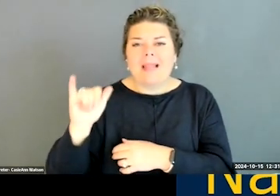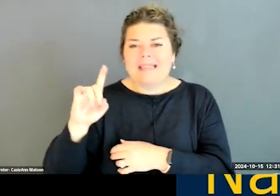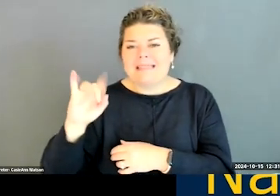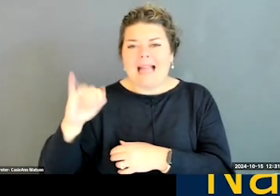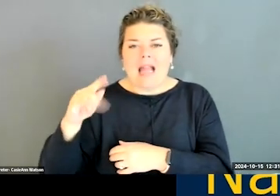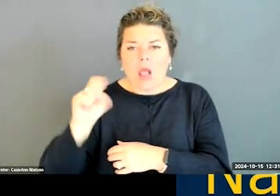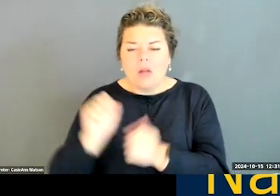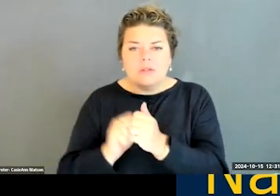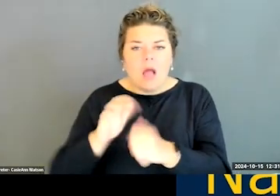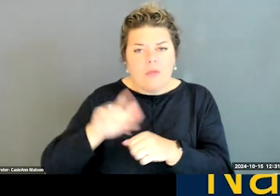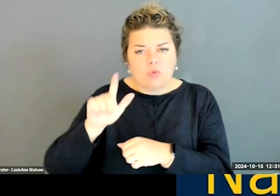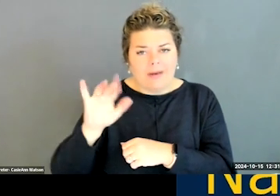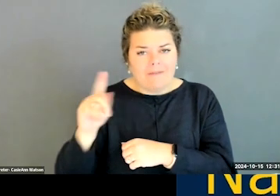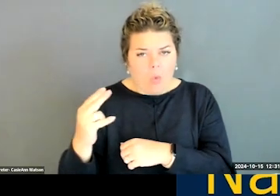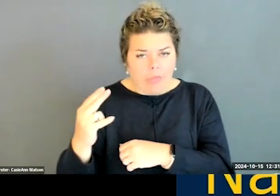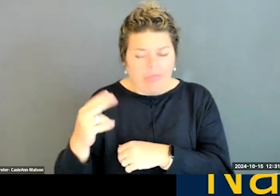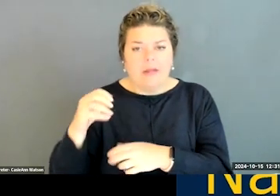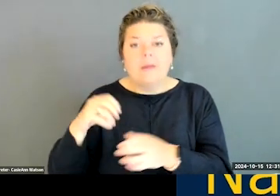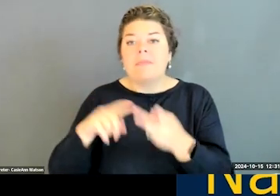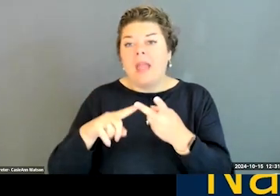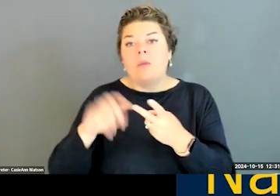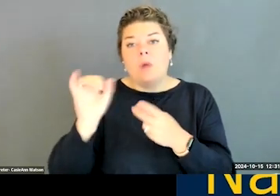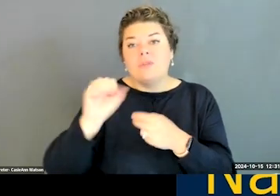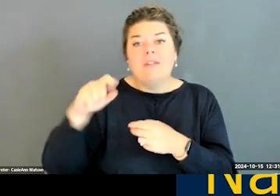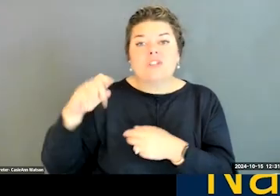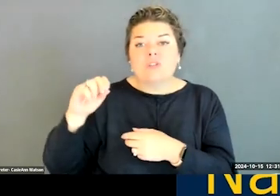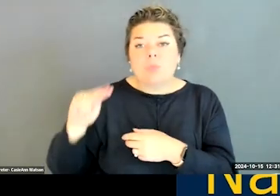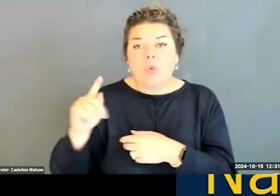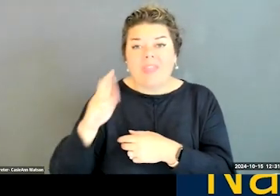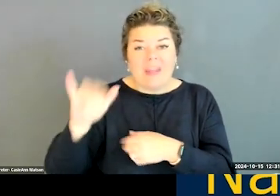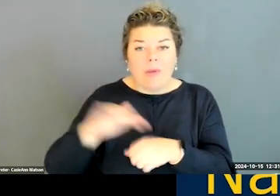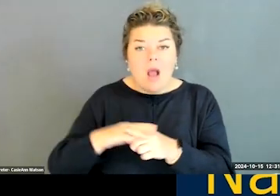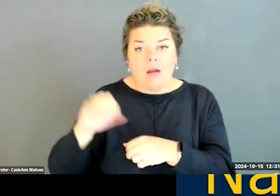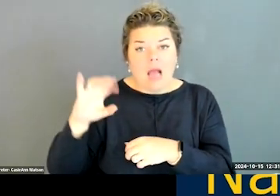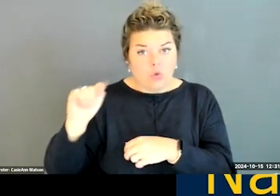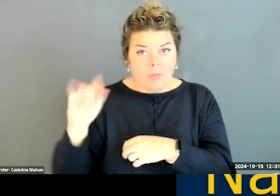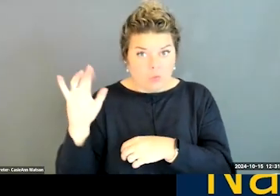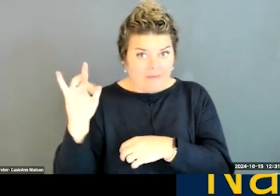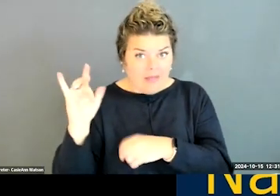and in-person Spoon Theory Experience on October 25th. This is where we can learn a little bit more